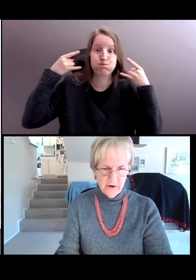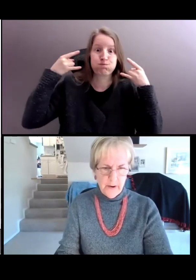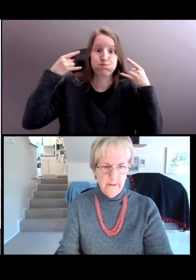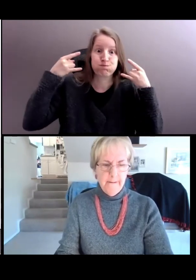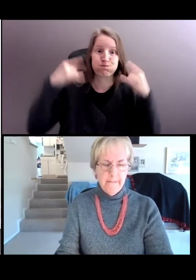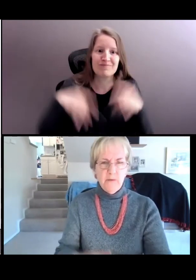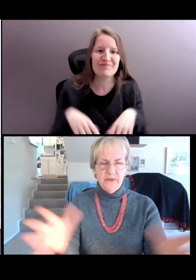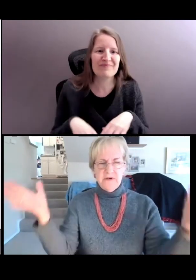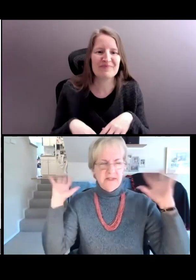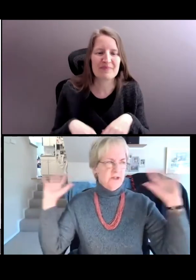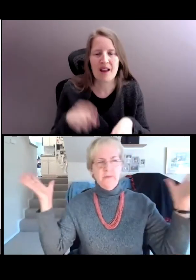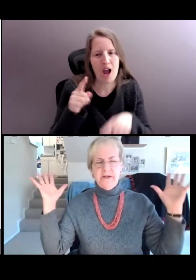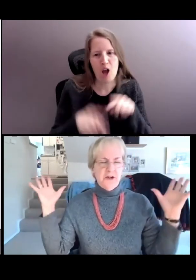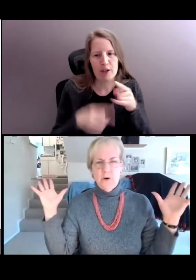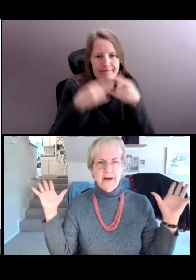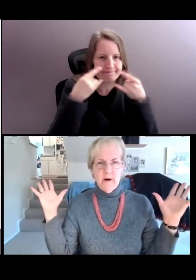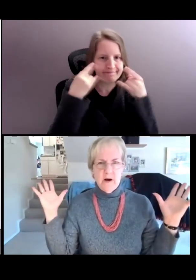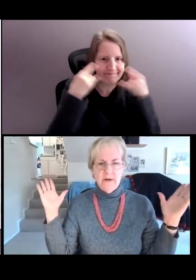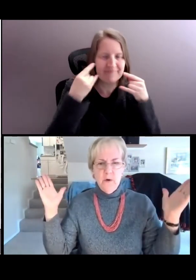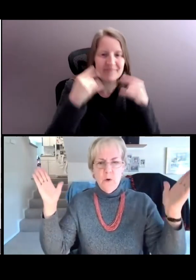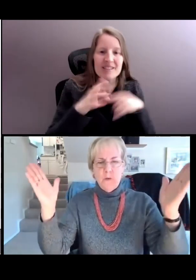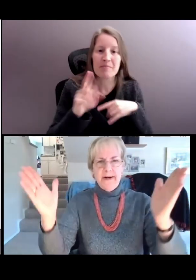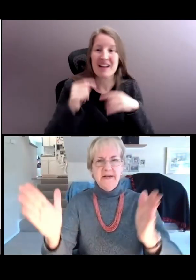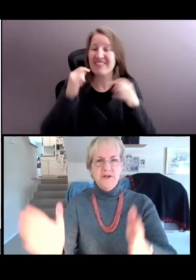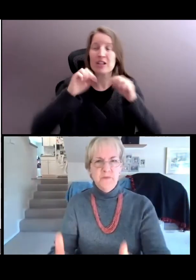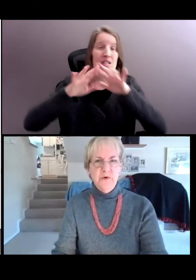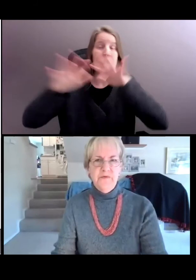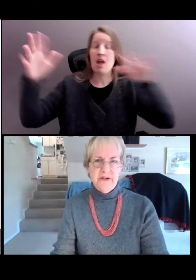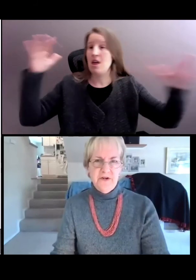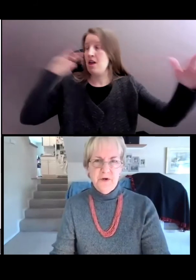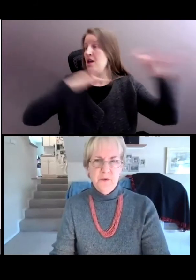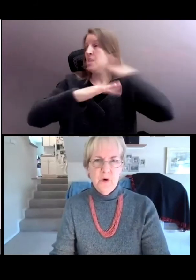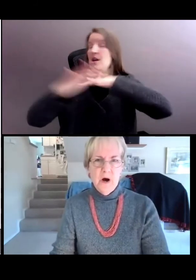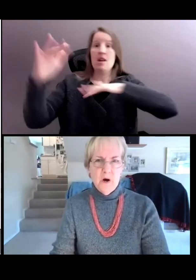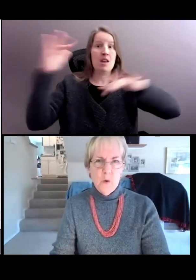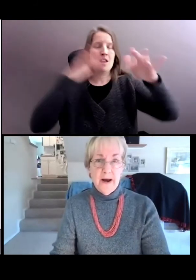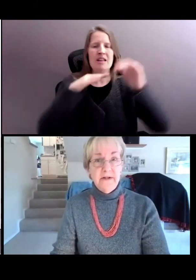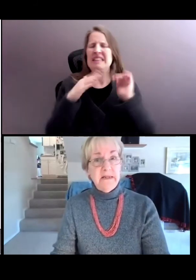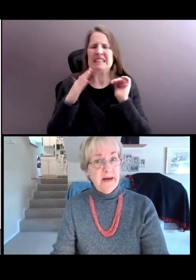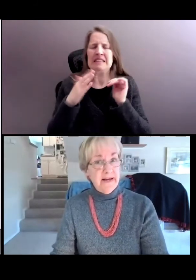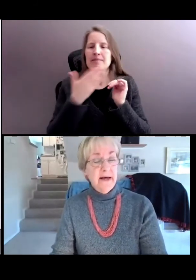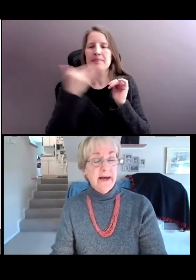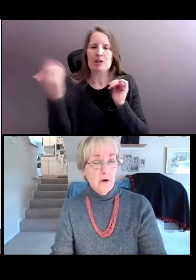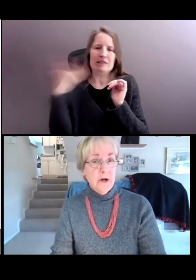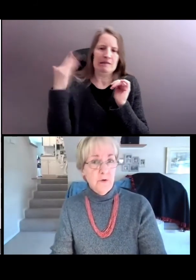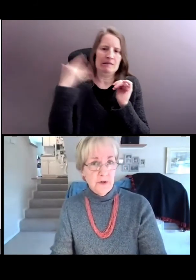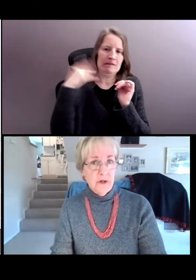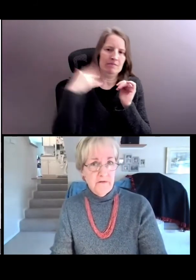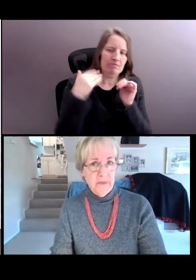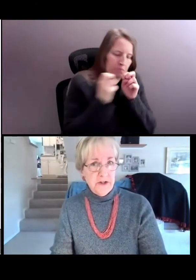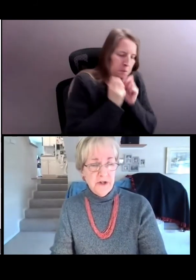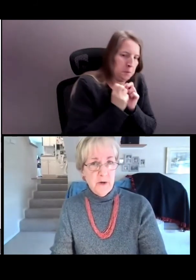When there is too much going on we need to move into a quieter space like Erik mentioned